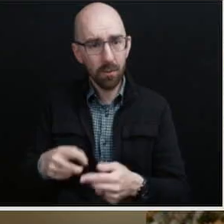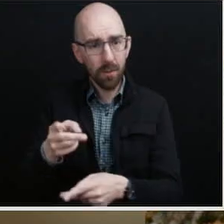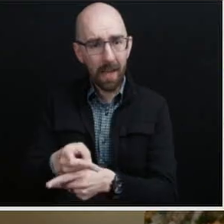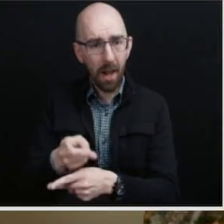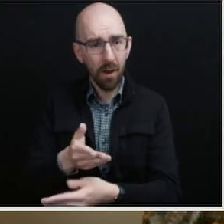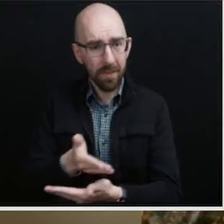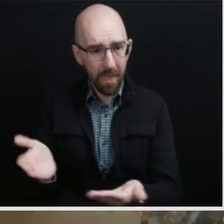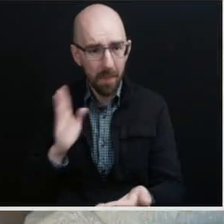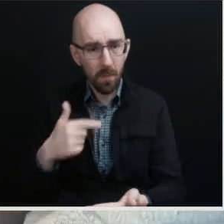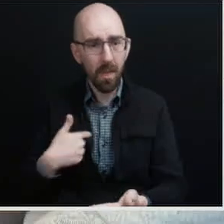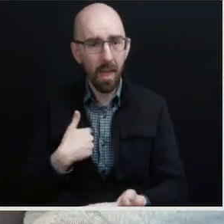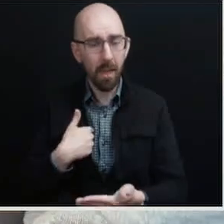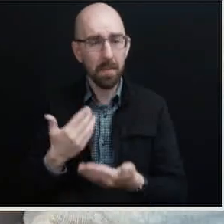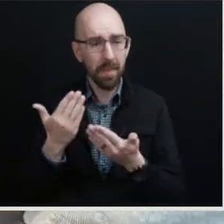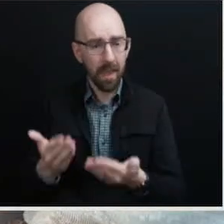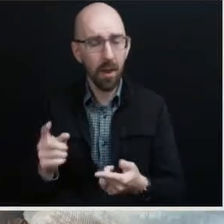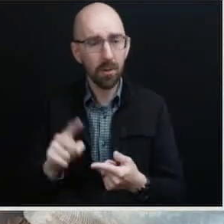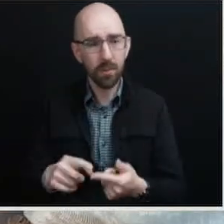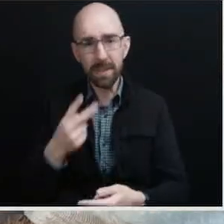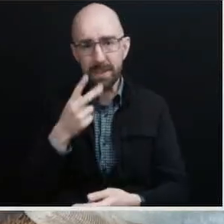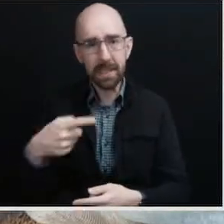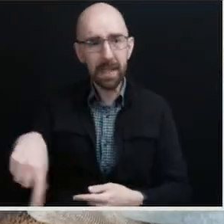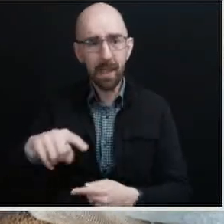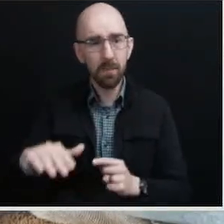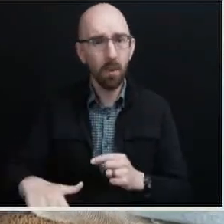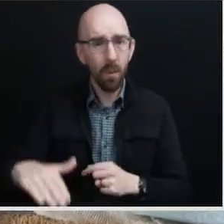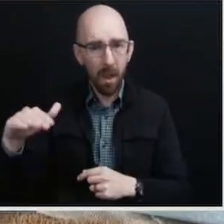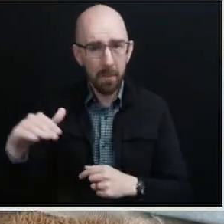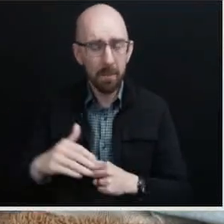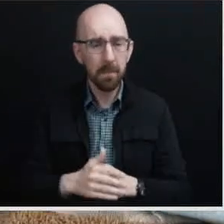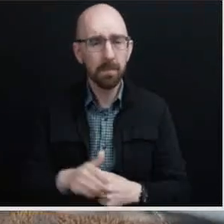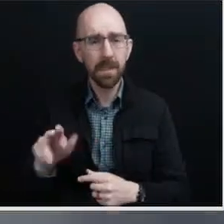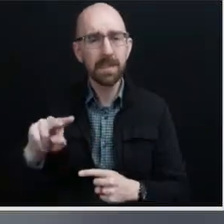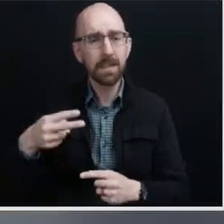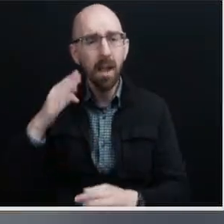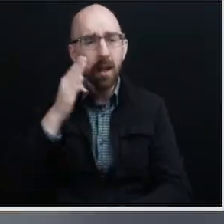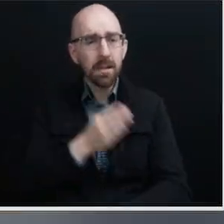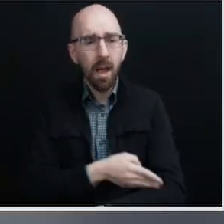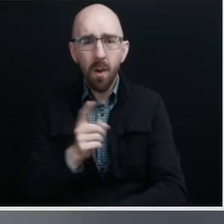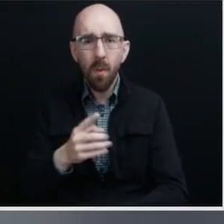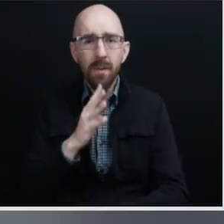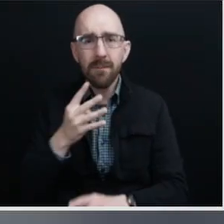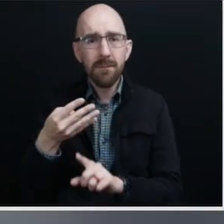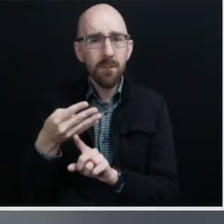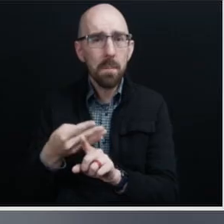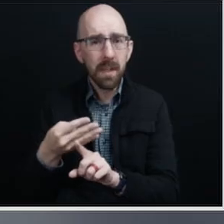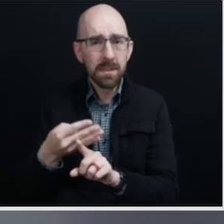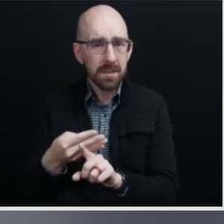be there to see them grow up? Her second son was just 4 months old when Courtney noticed changes